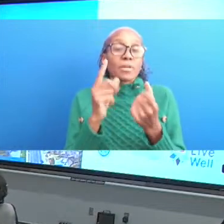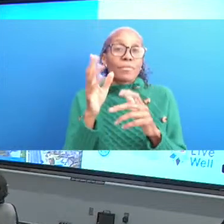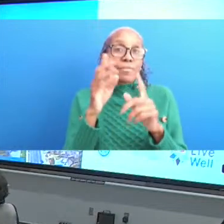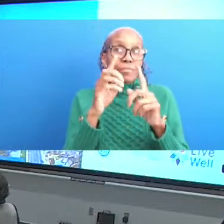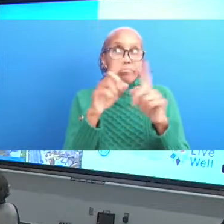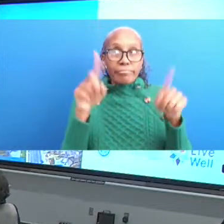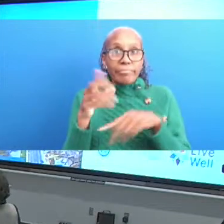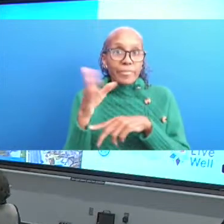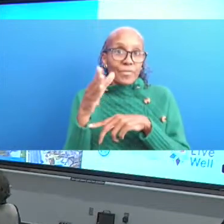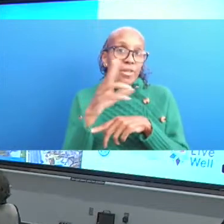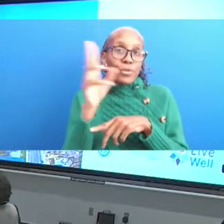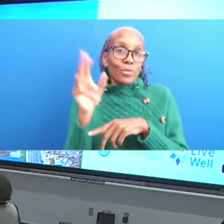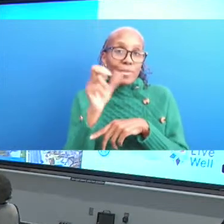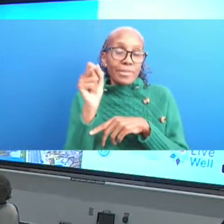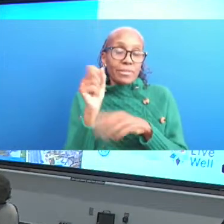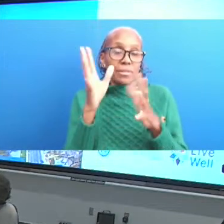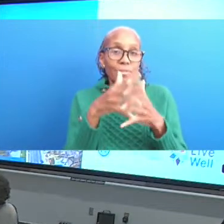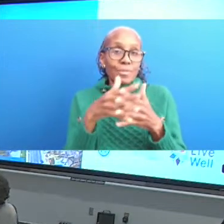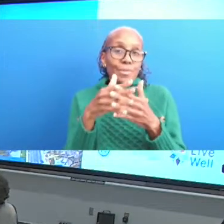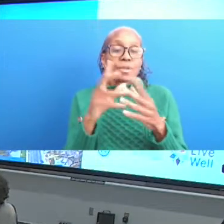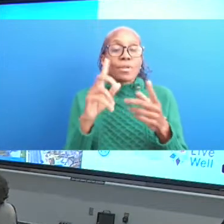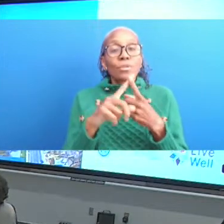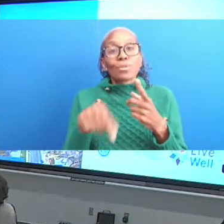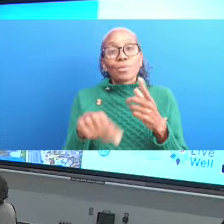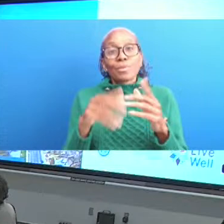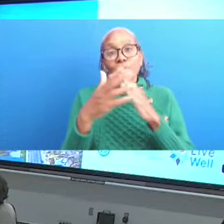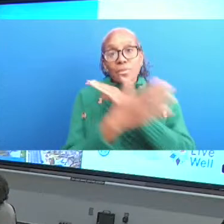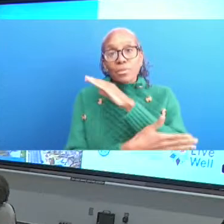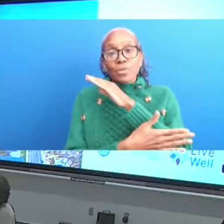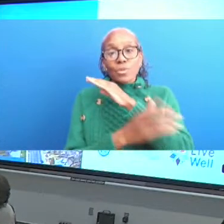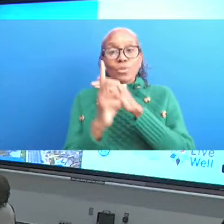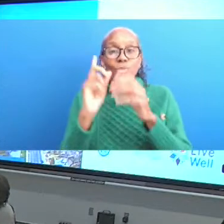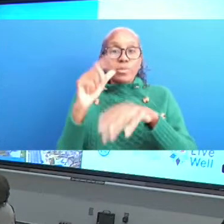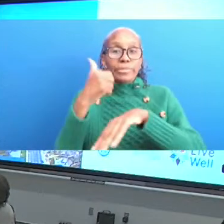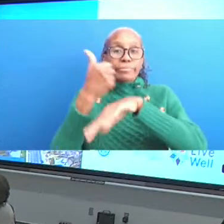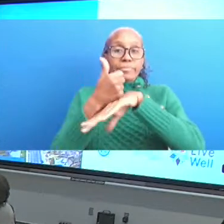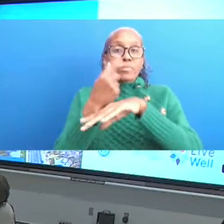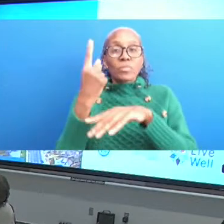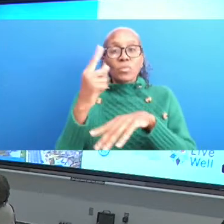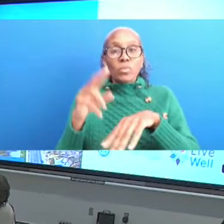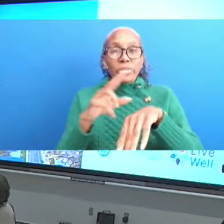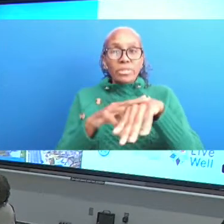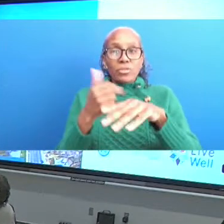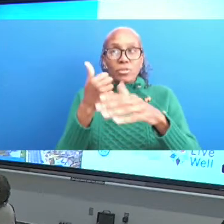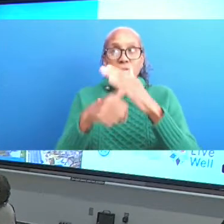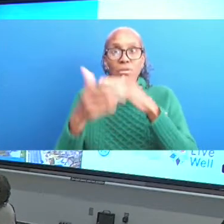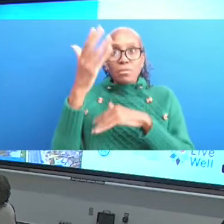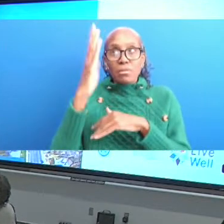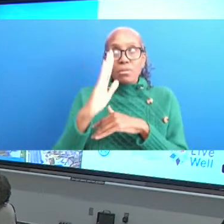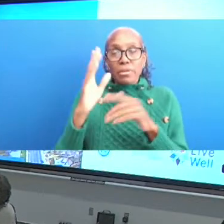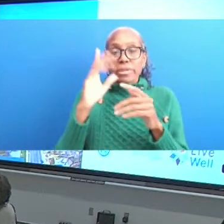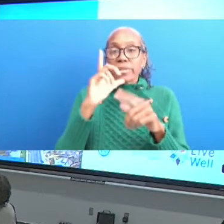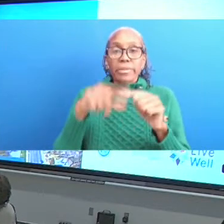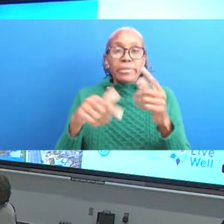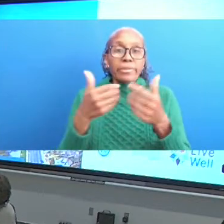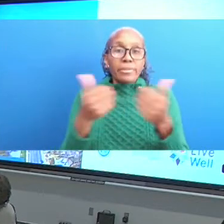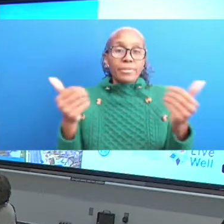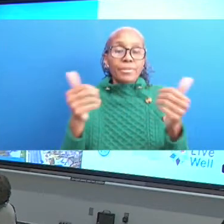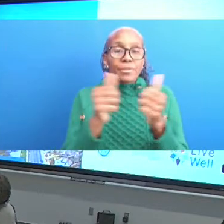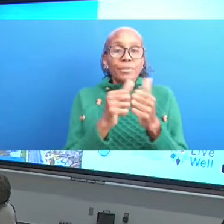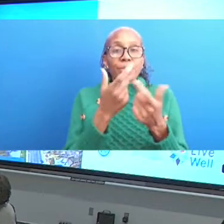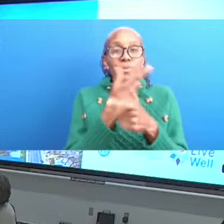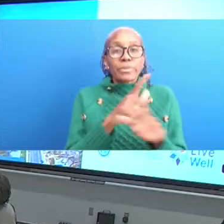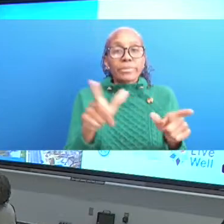I PLEDGE ALLEGIANCE TO THE FLAG